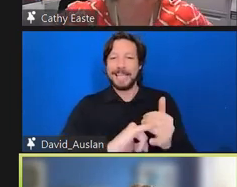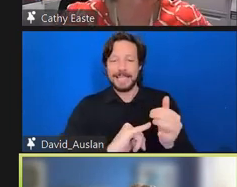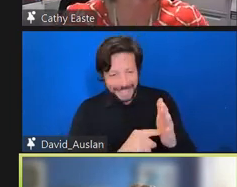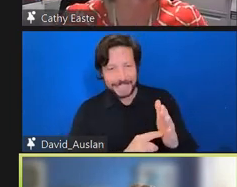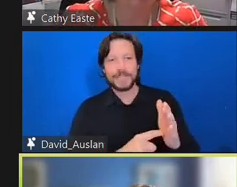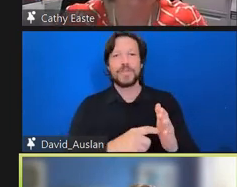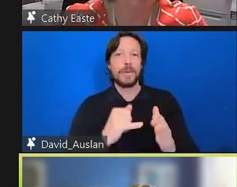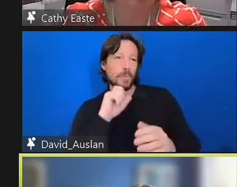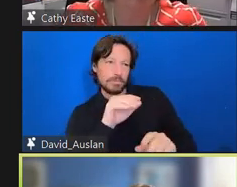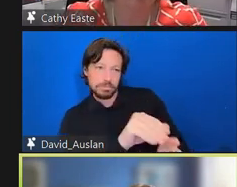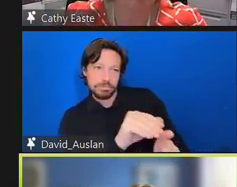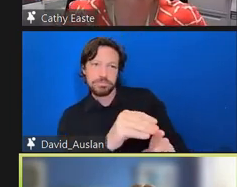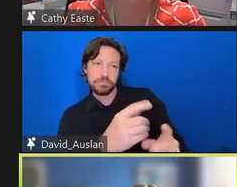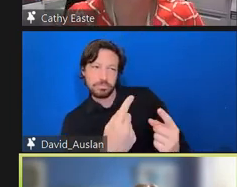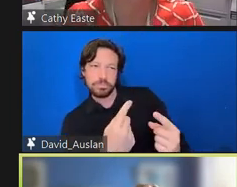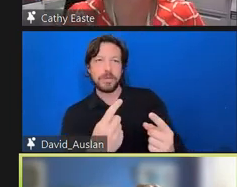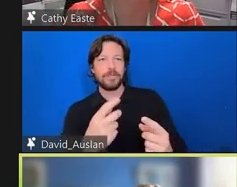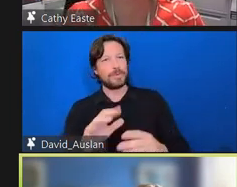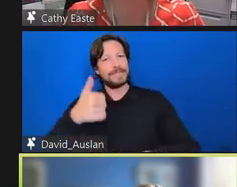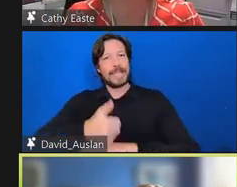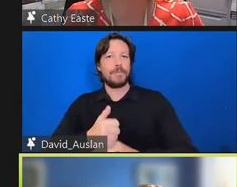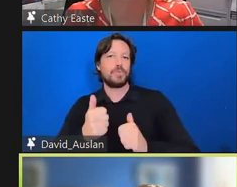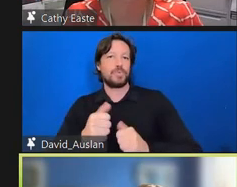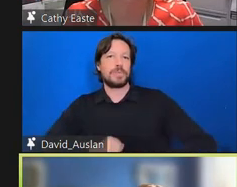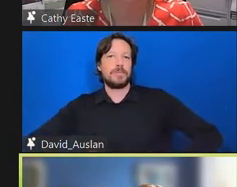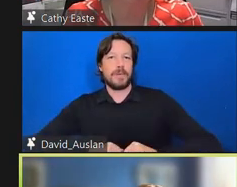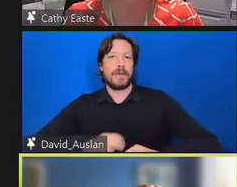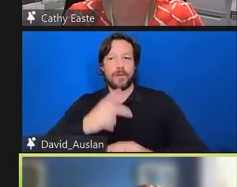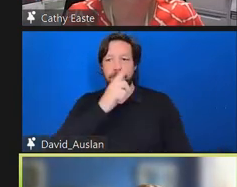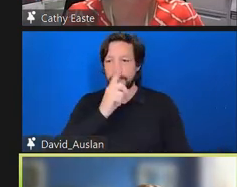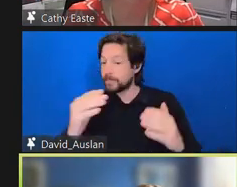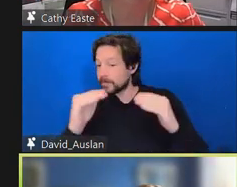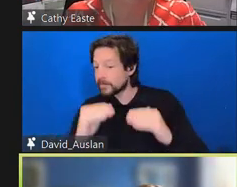we're actually setting up those kind of spaces for people. The final question we've got now